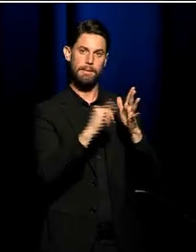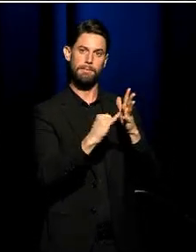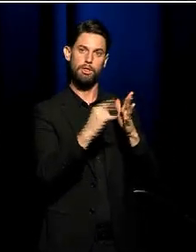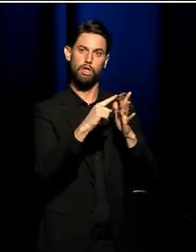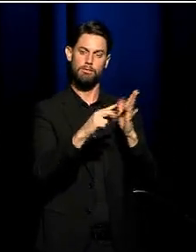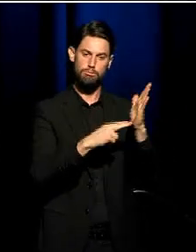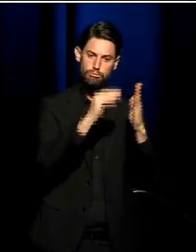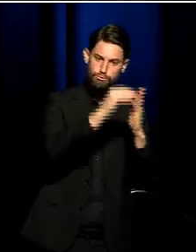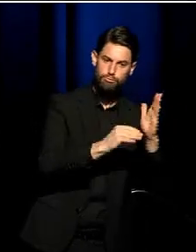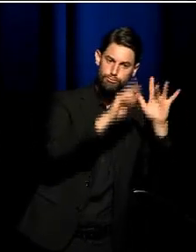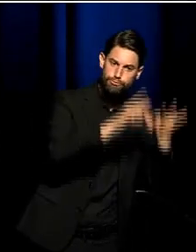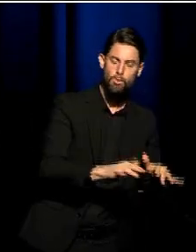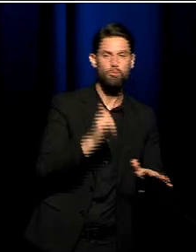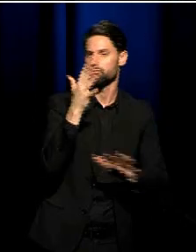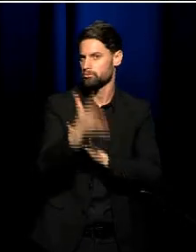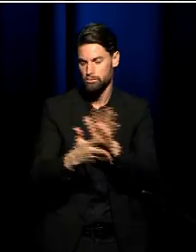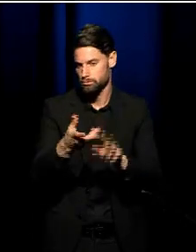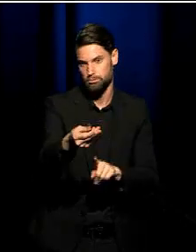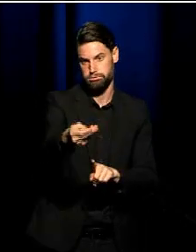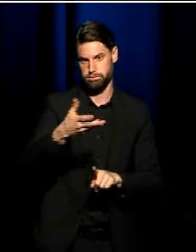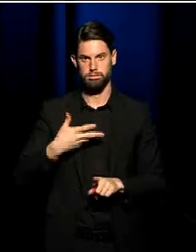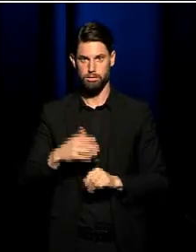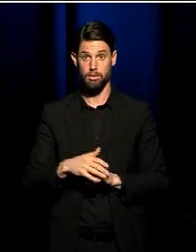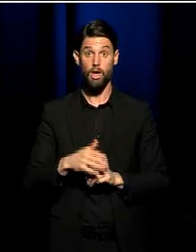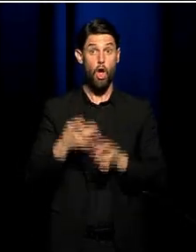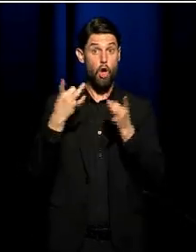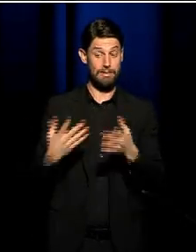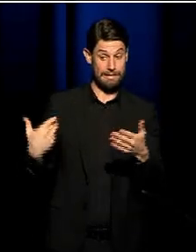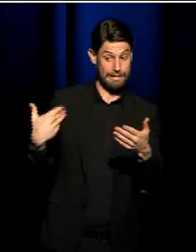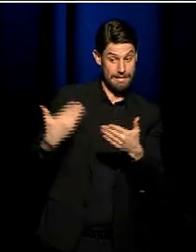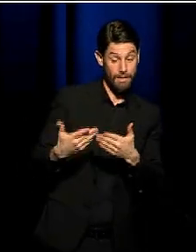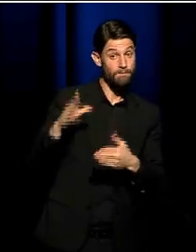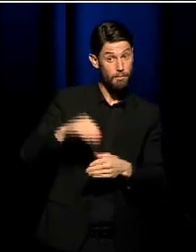to date are from people with disability and family members, with the balance of